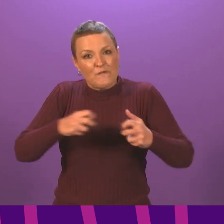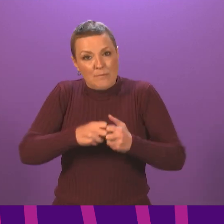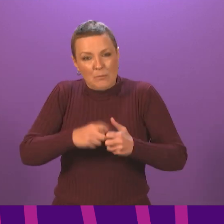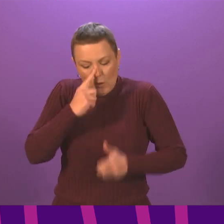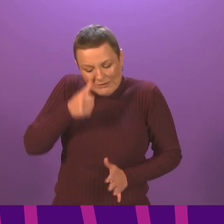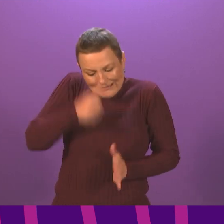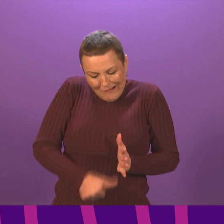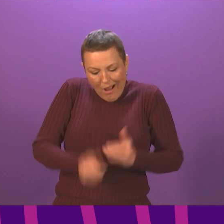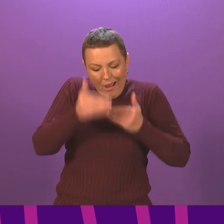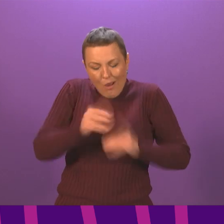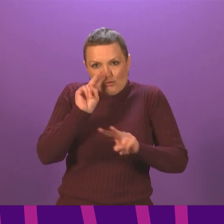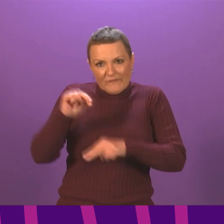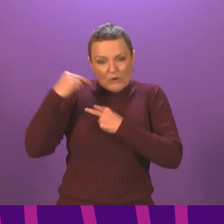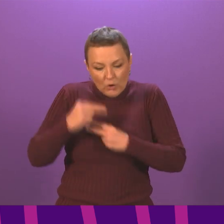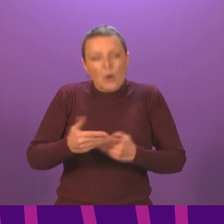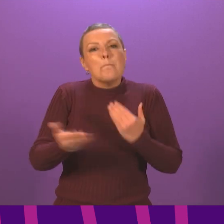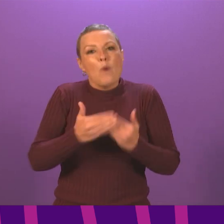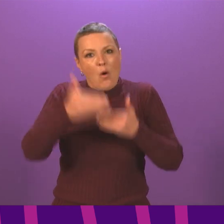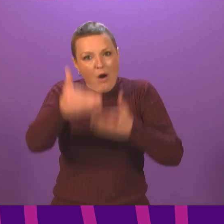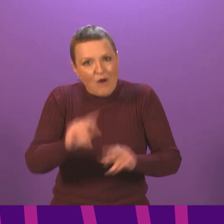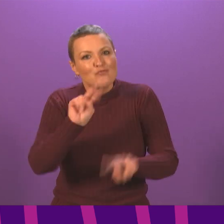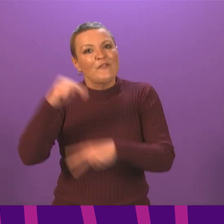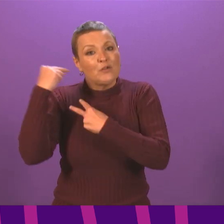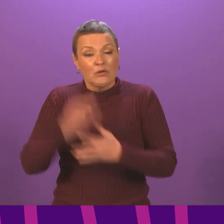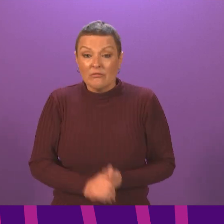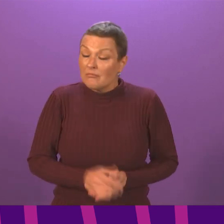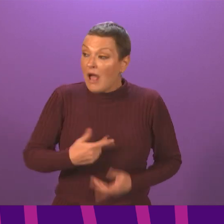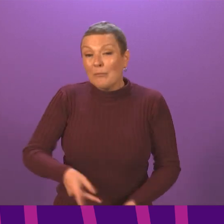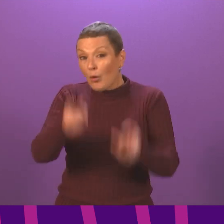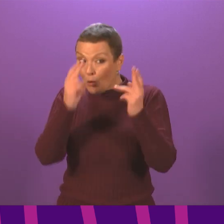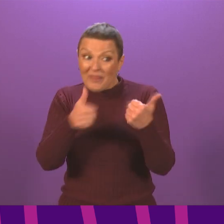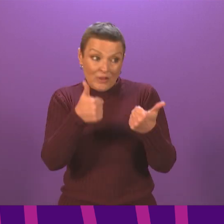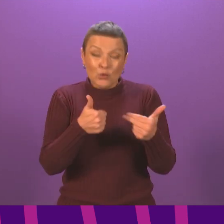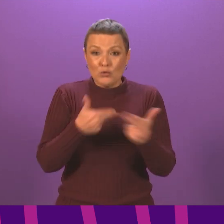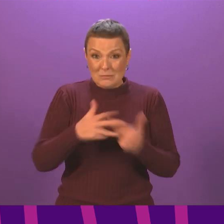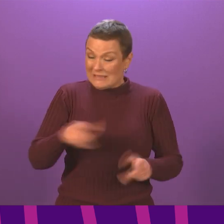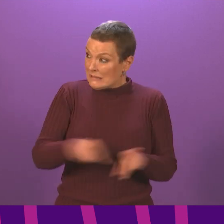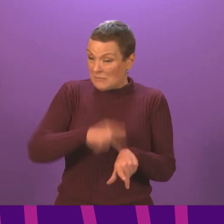Although that is positive progress and—I hope—good news, I am mindful of the approaching